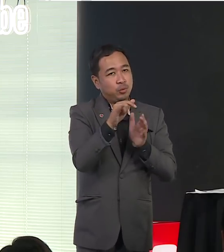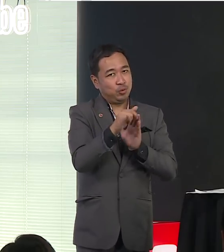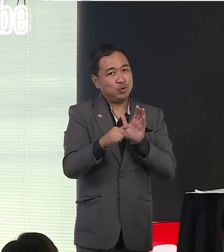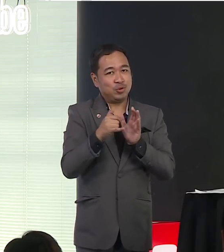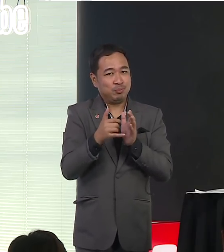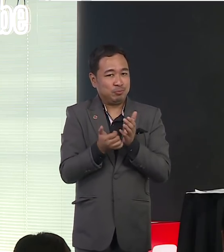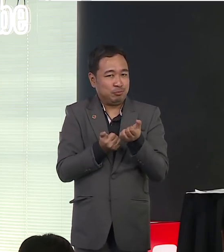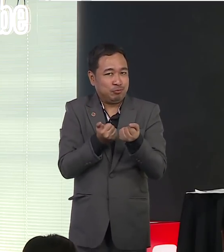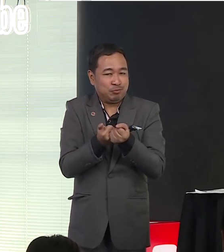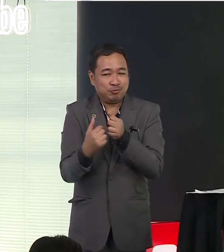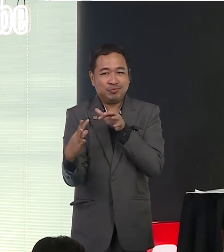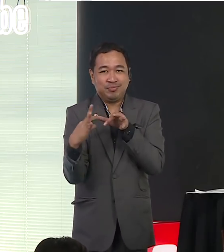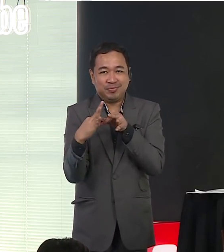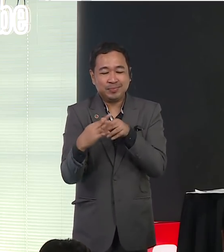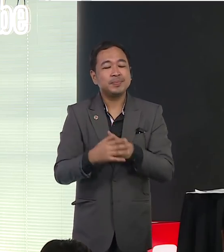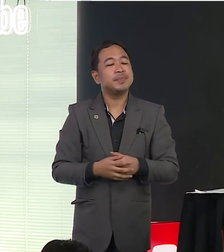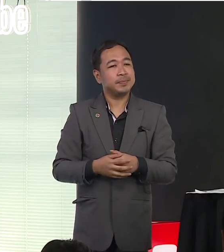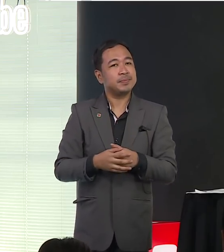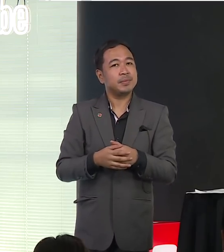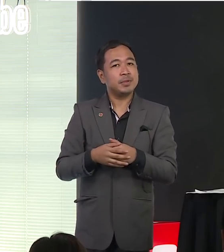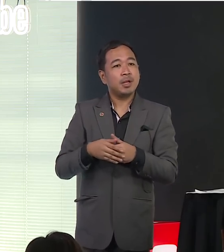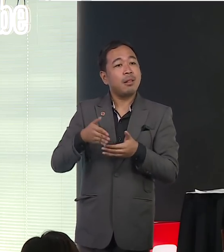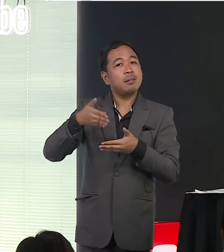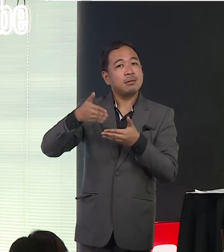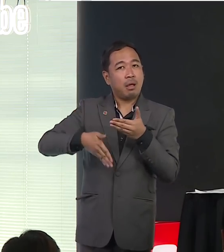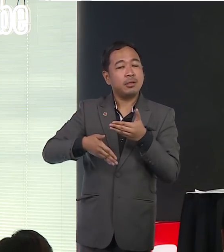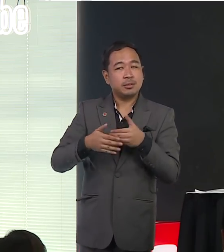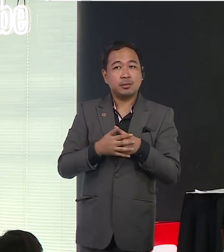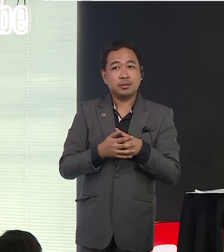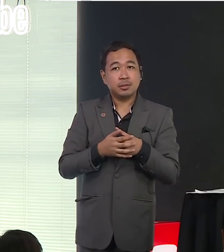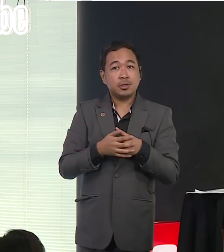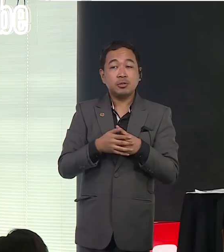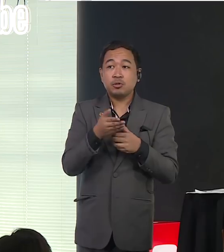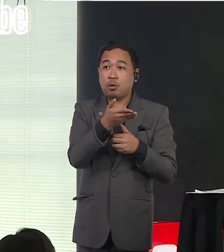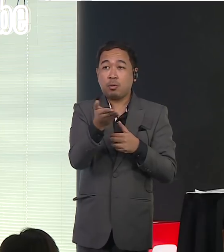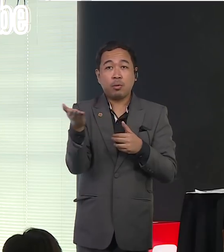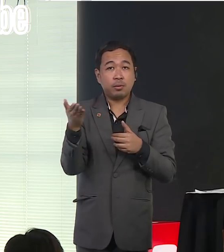So this is one of the good opportunities to use the YouTube for the people who have the challenges to